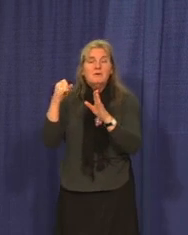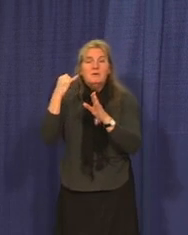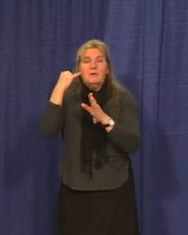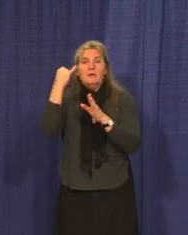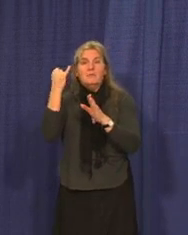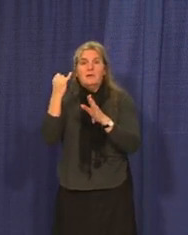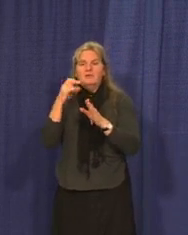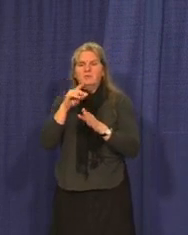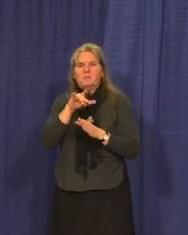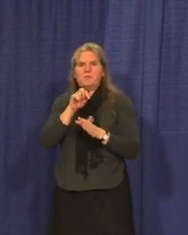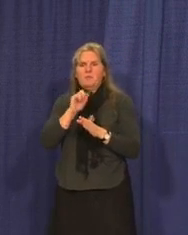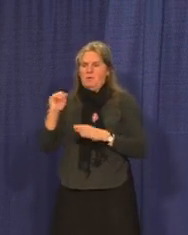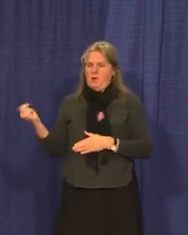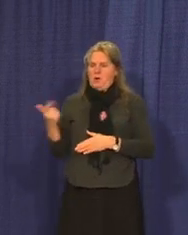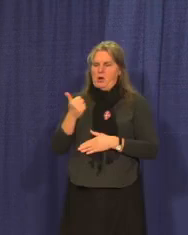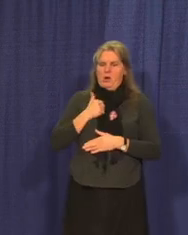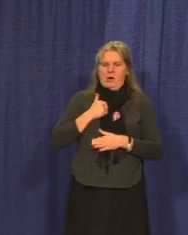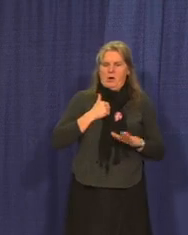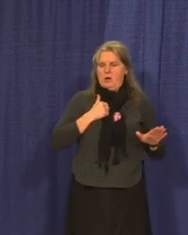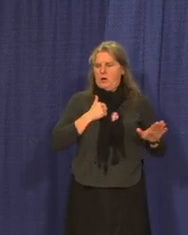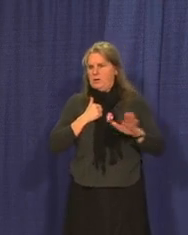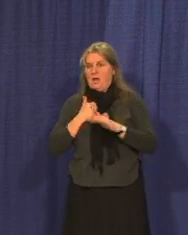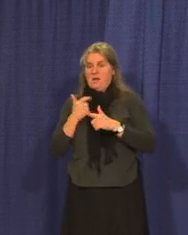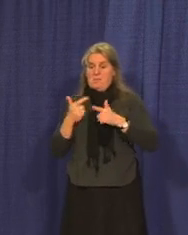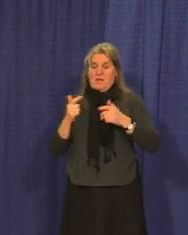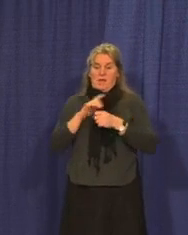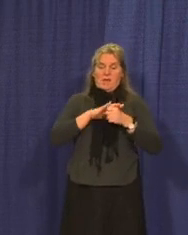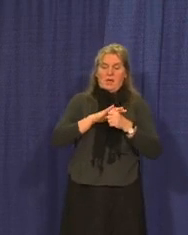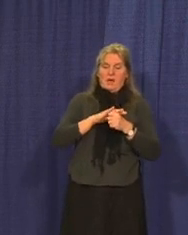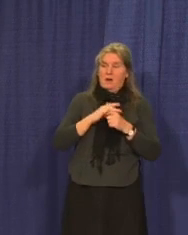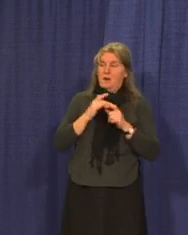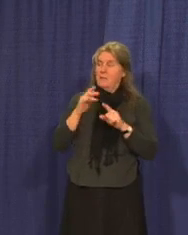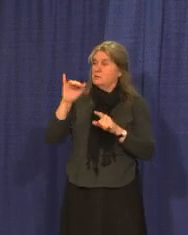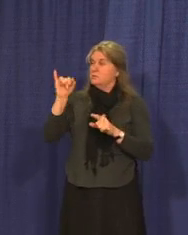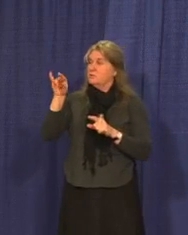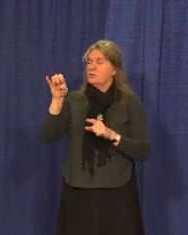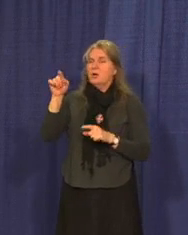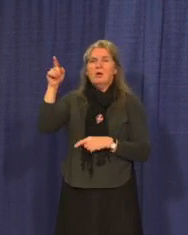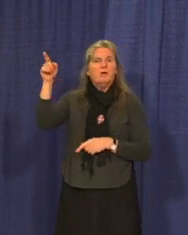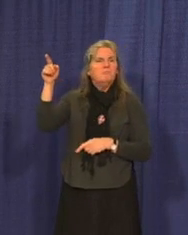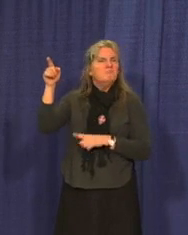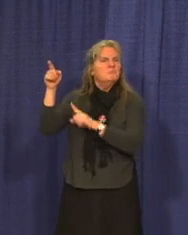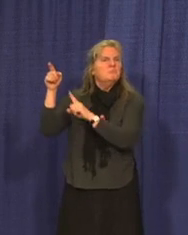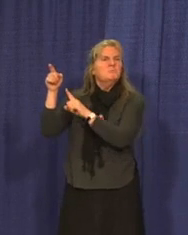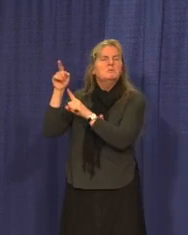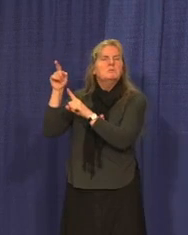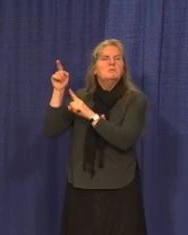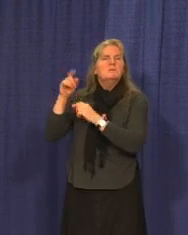has really stepped up. You can imagine conversations with premiers right across the country of larger jurisdictions,